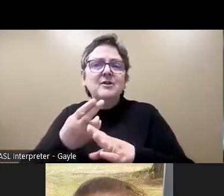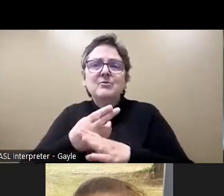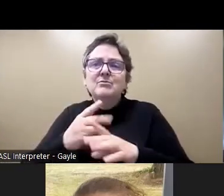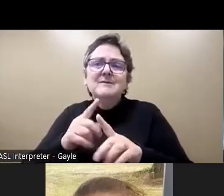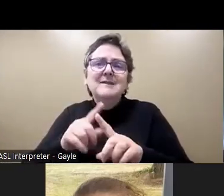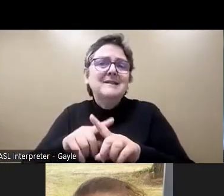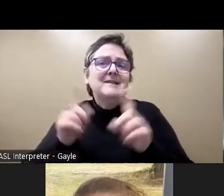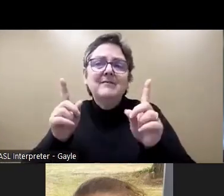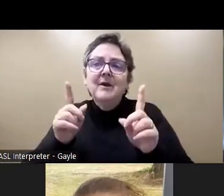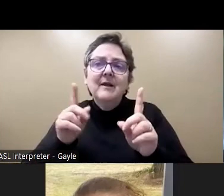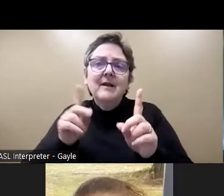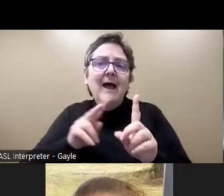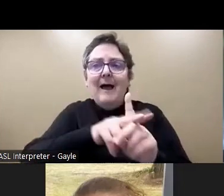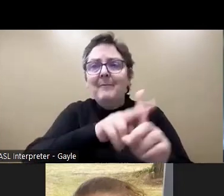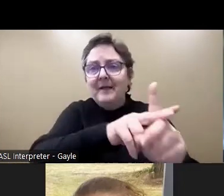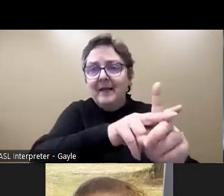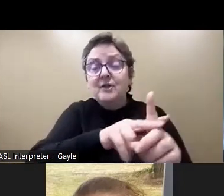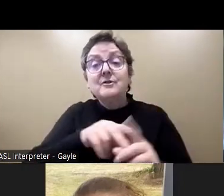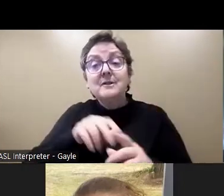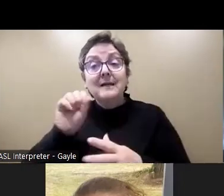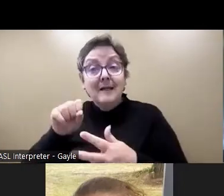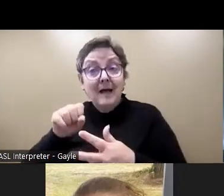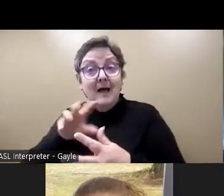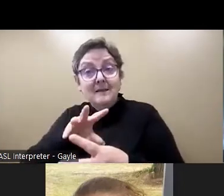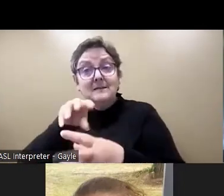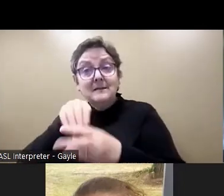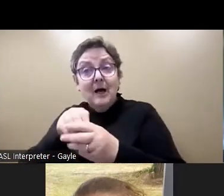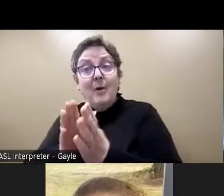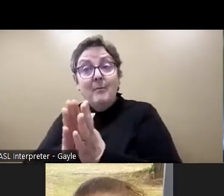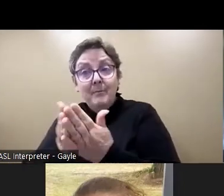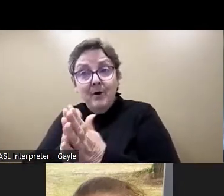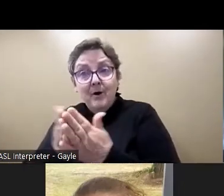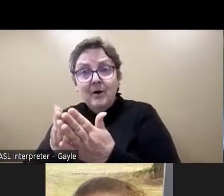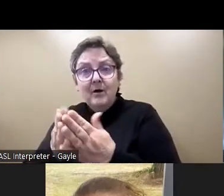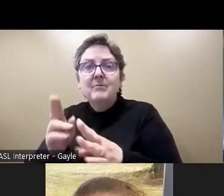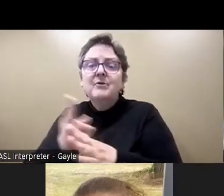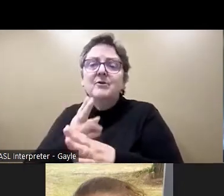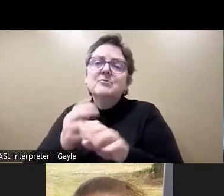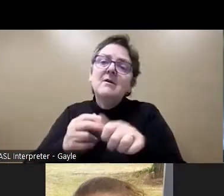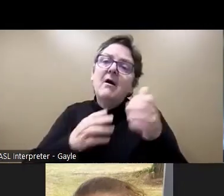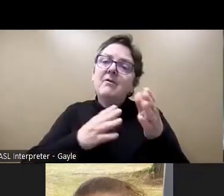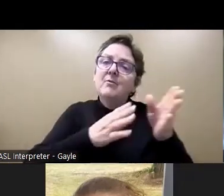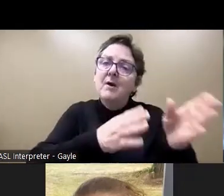for digital books, which is a becoming a worldwide web W3C standard.